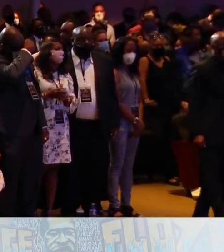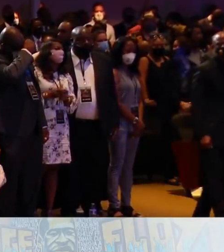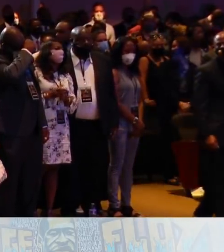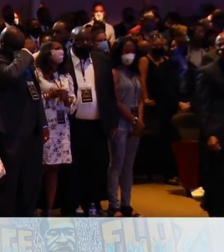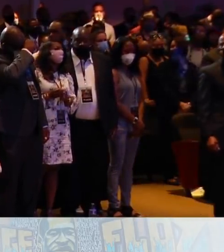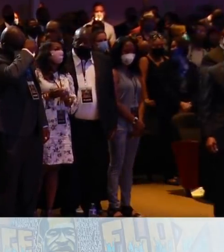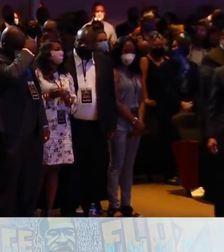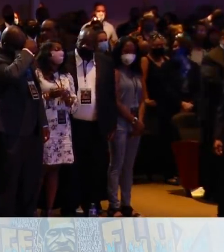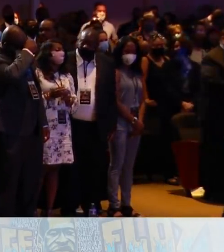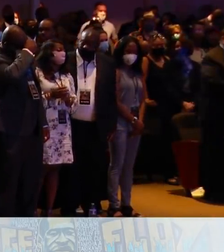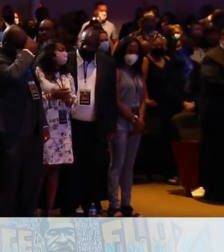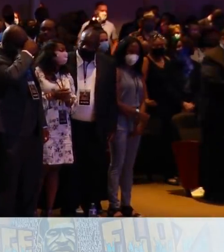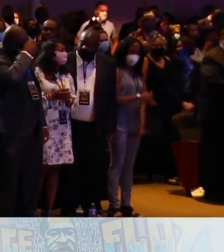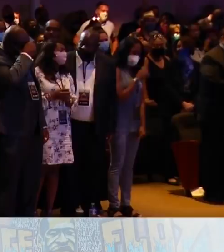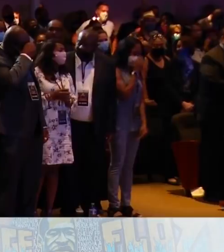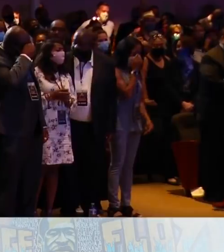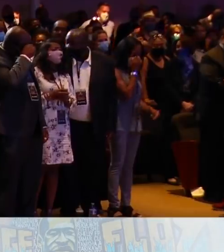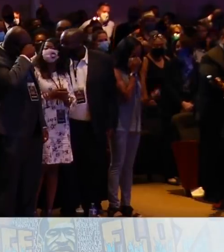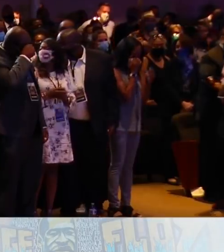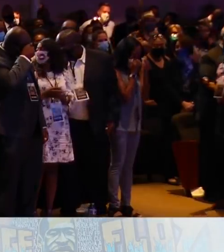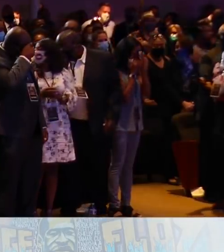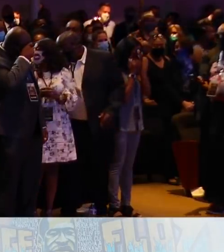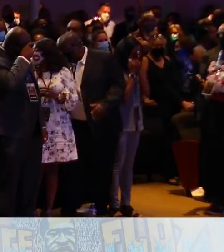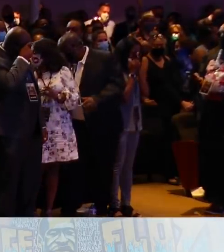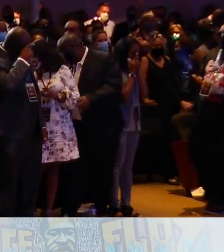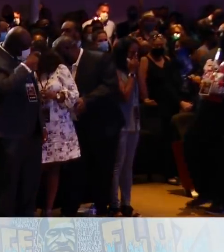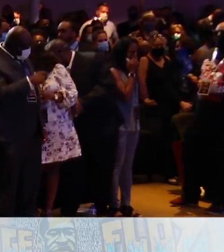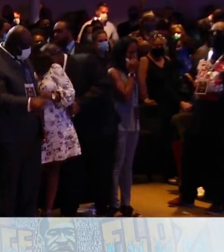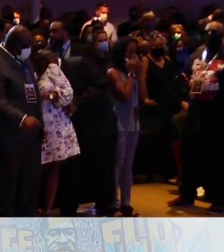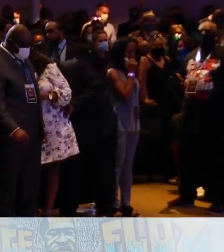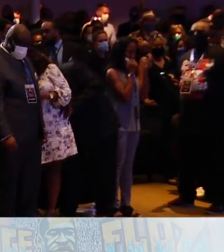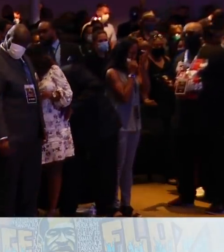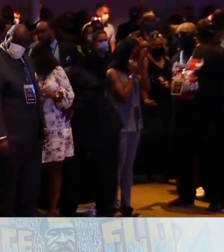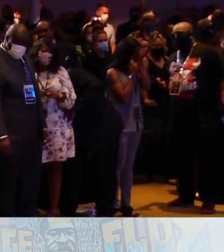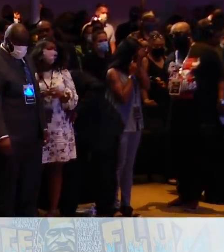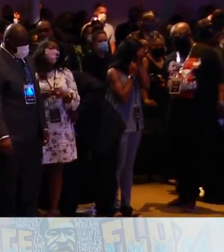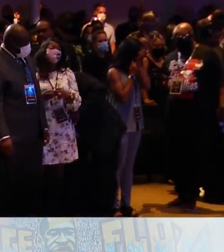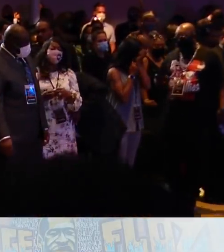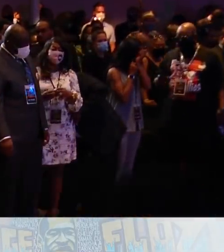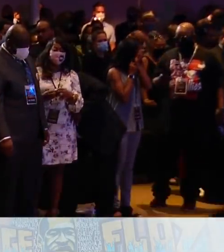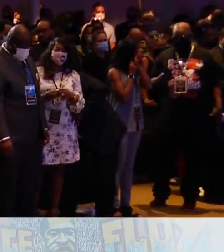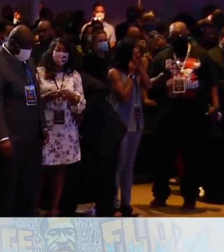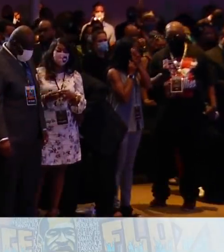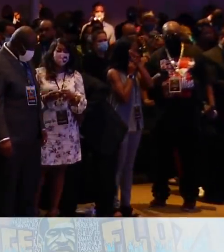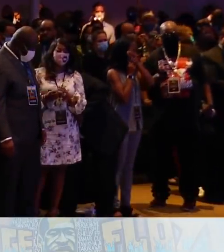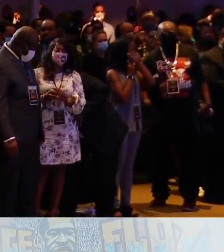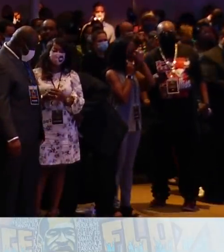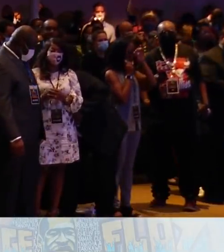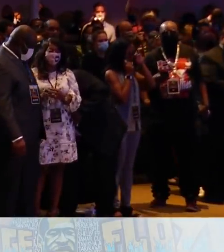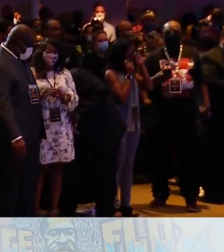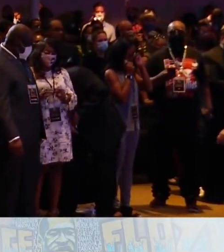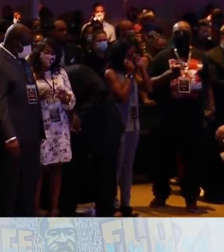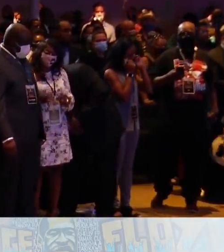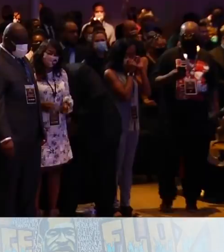FIRST. THEY HAVE TO PREPARE TO GO TO